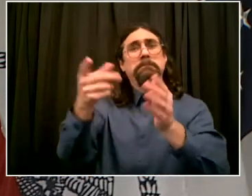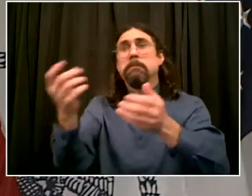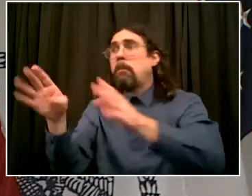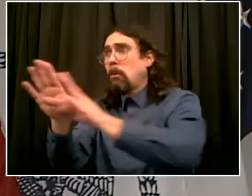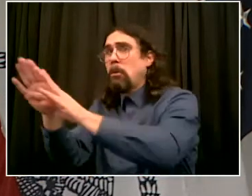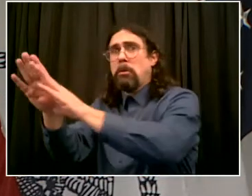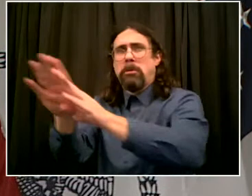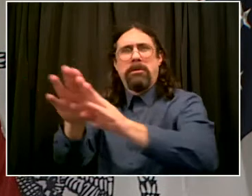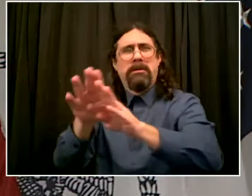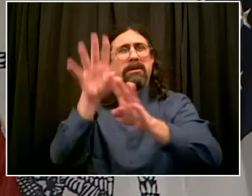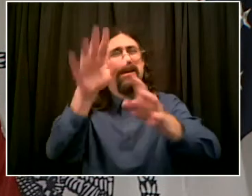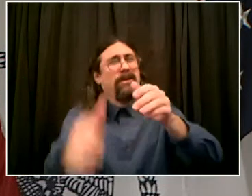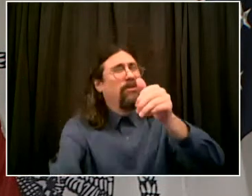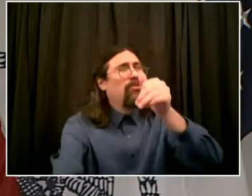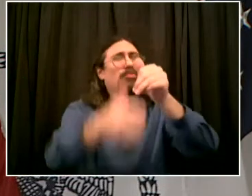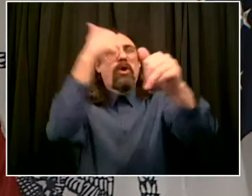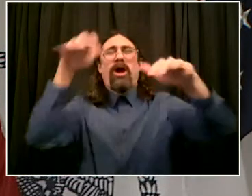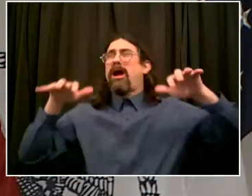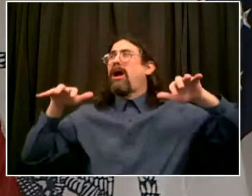RIGHT NOW AND HAVE BEEN SINCE